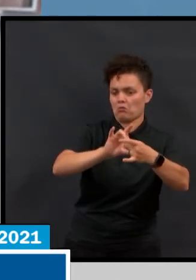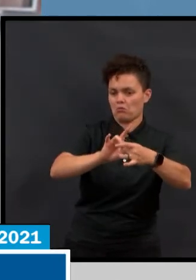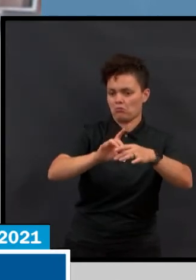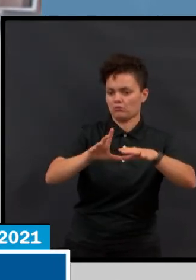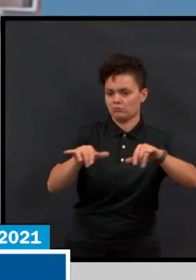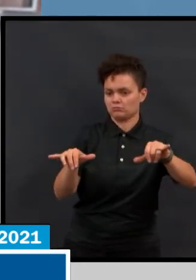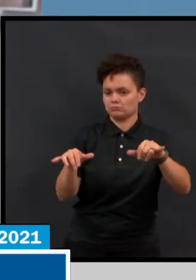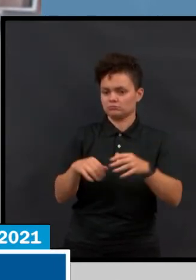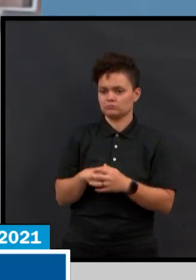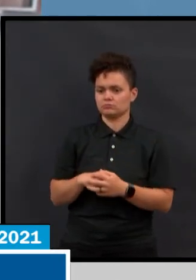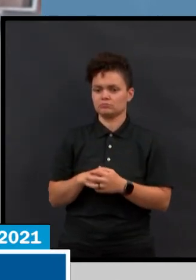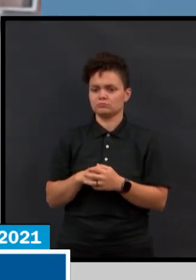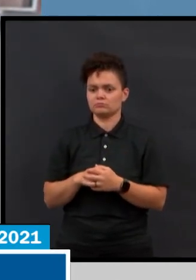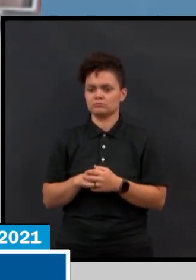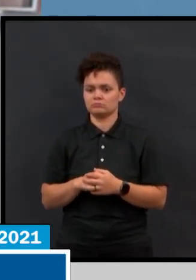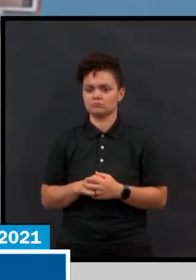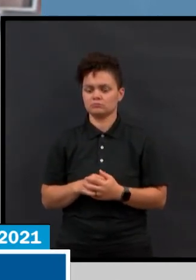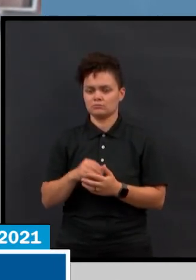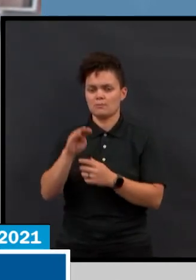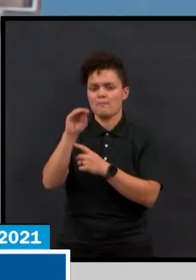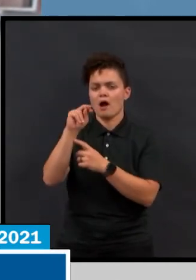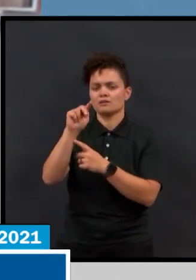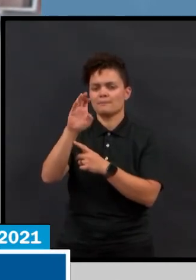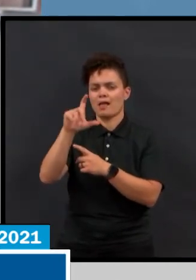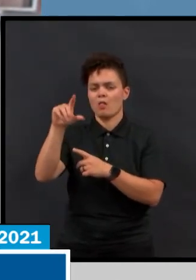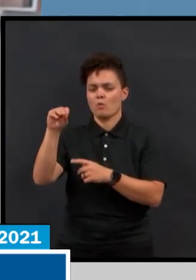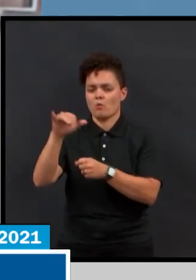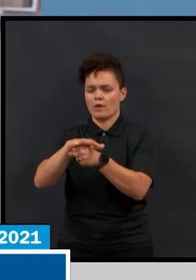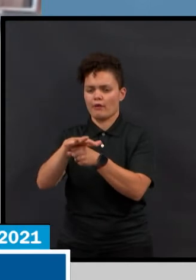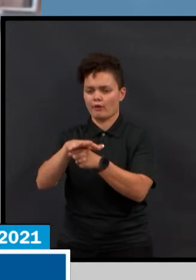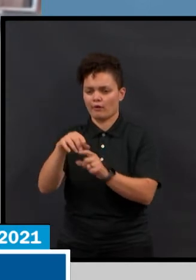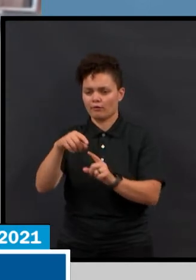northfield so i'll talk about those areas very briefly um the chief mentioned that